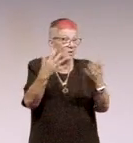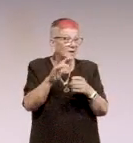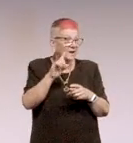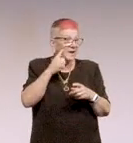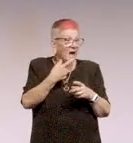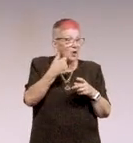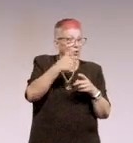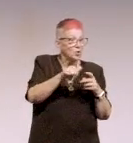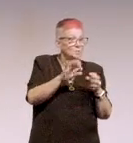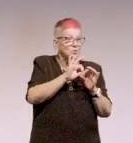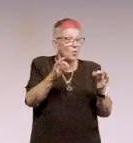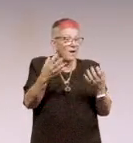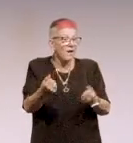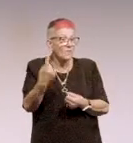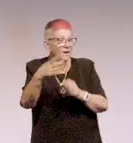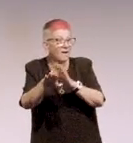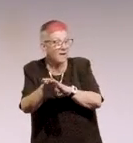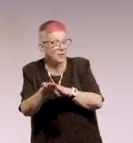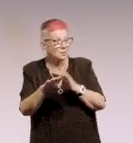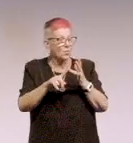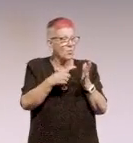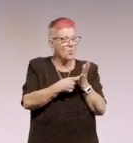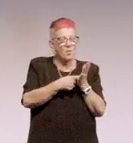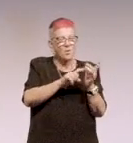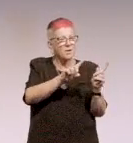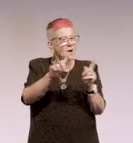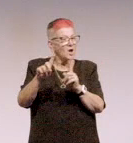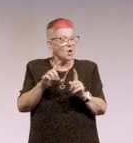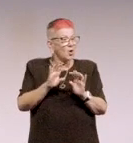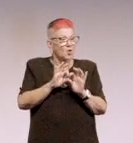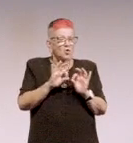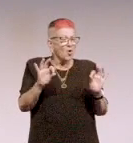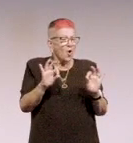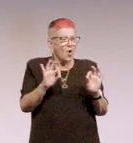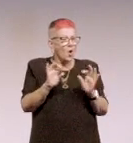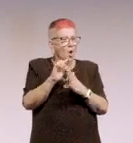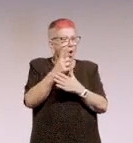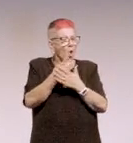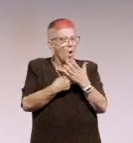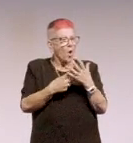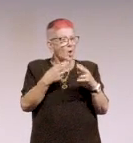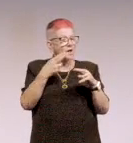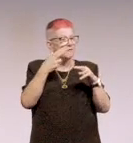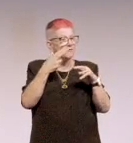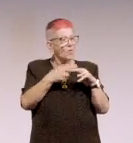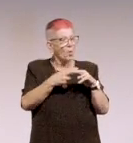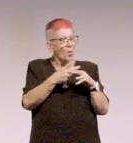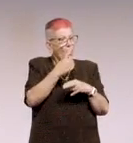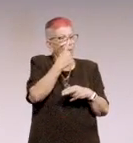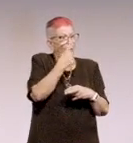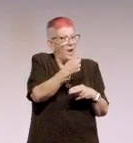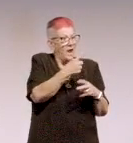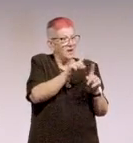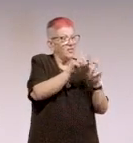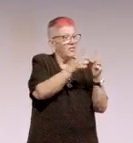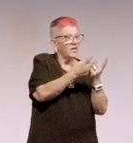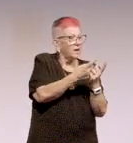It is not just limited to text, but whatever you are making, let's try